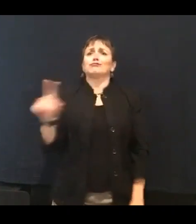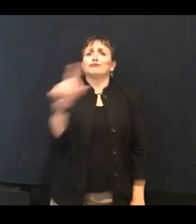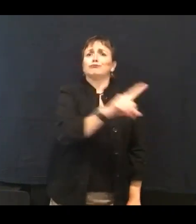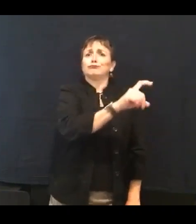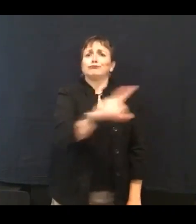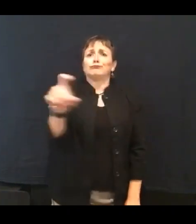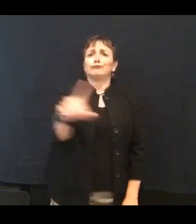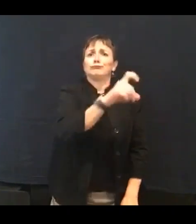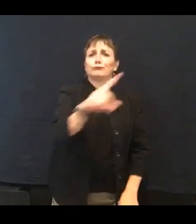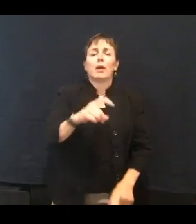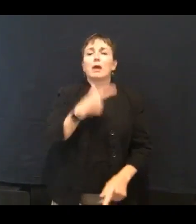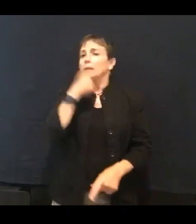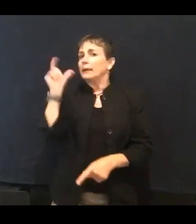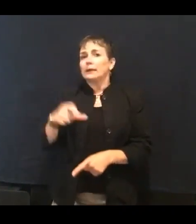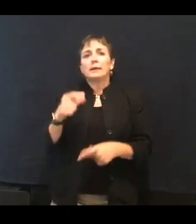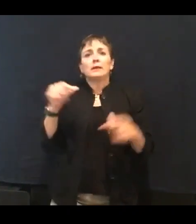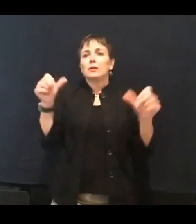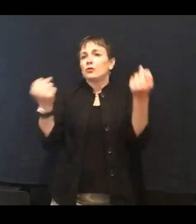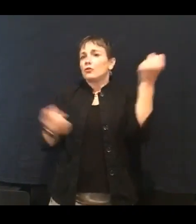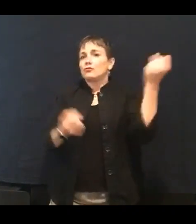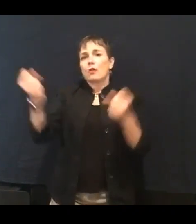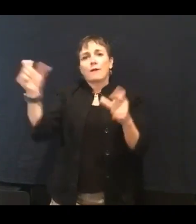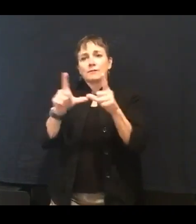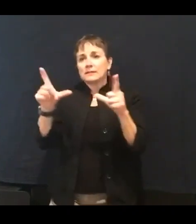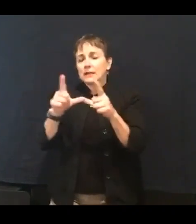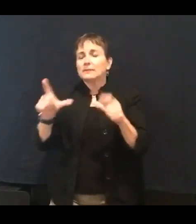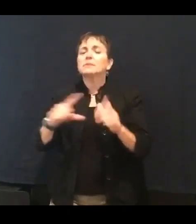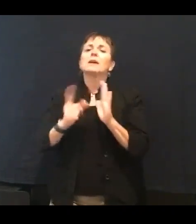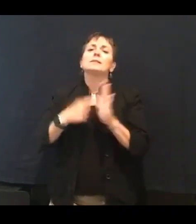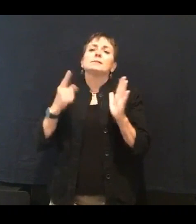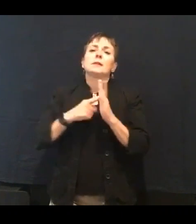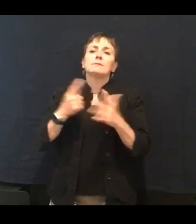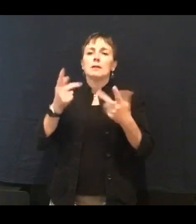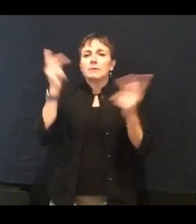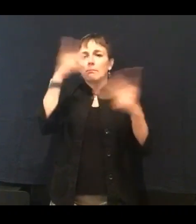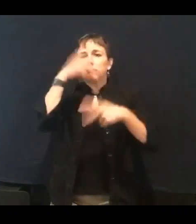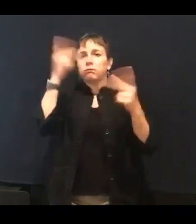Although I could sometimes be clumsy, tripping on curbs or missing steps, I had